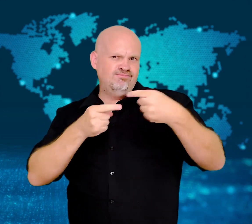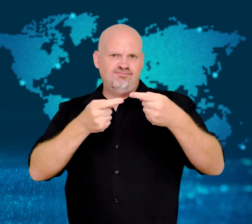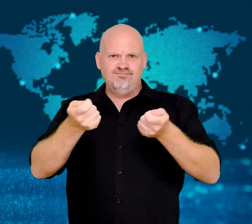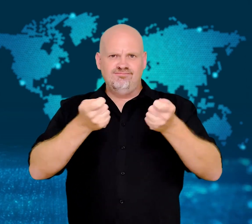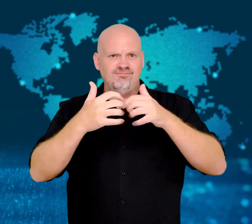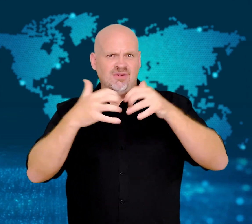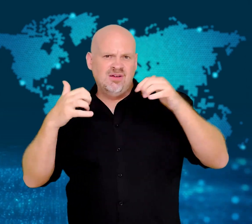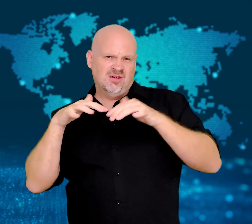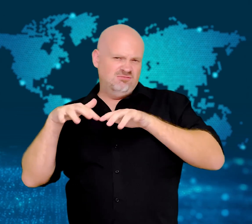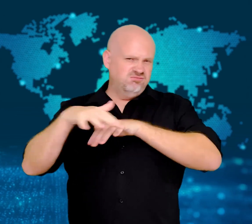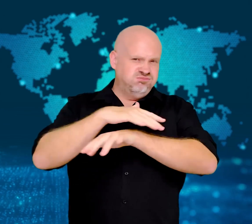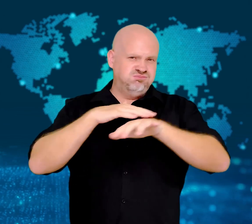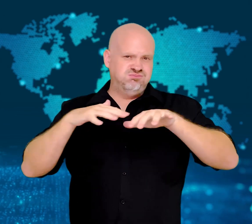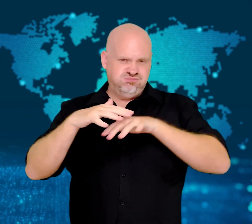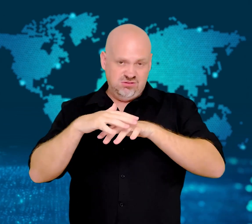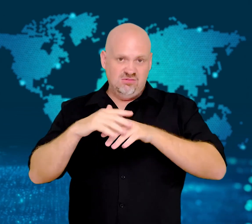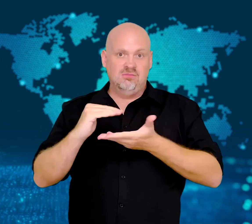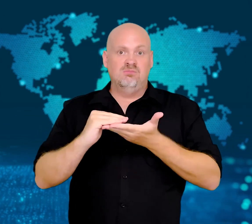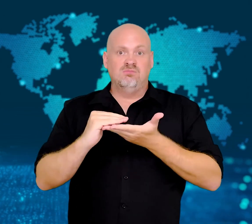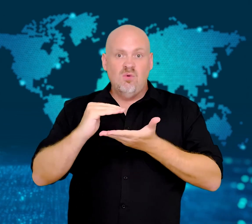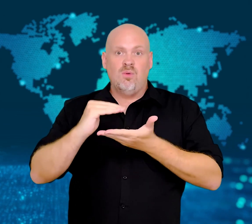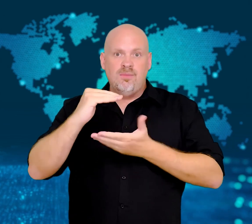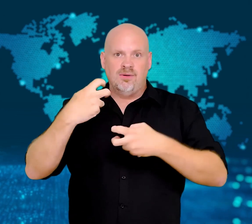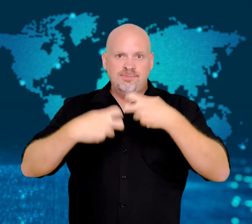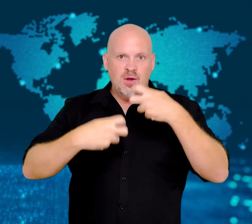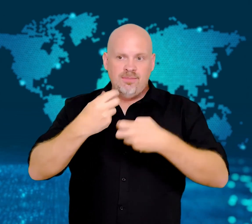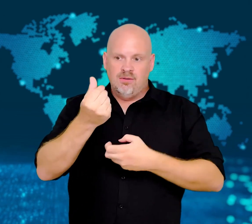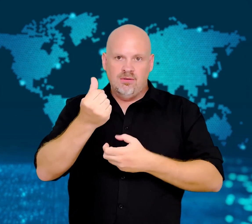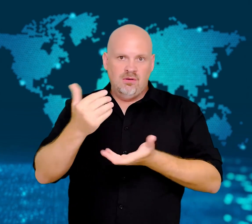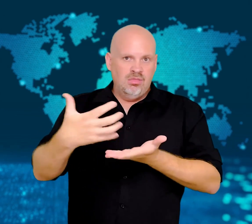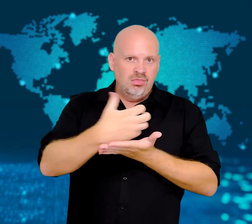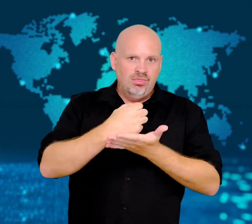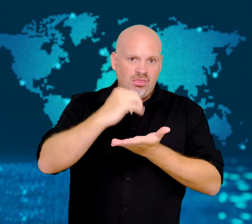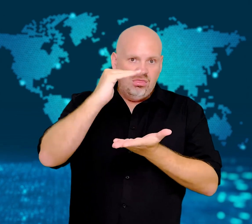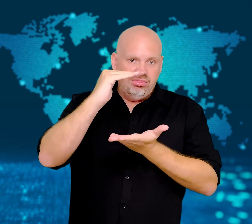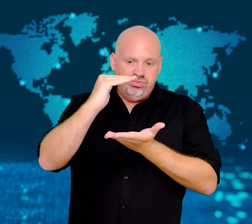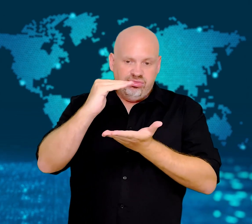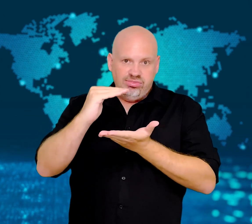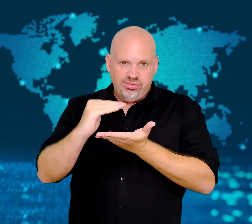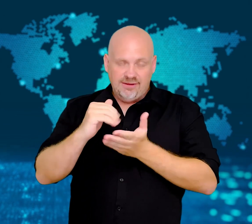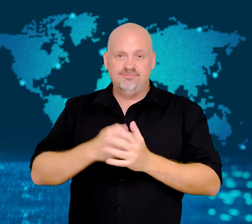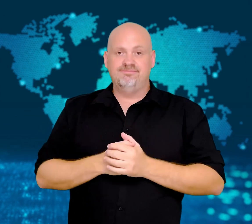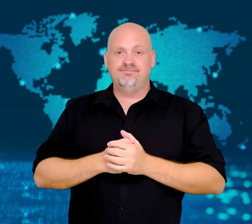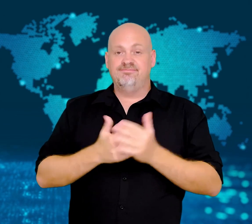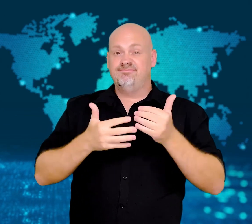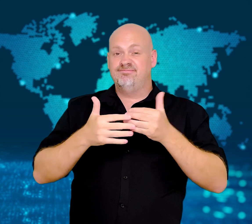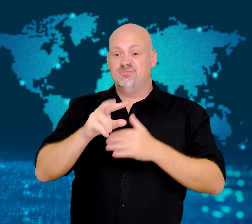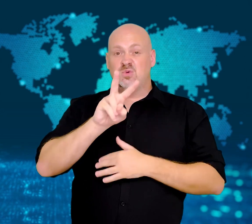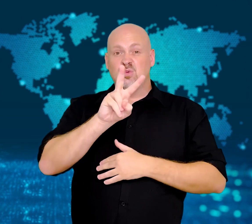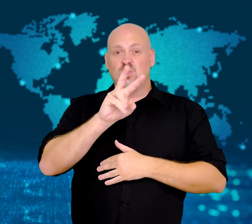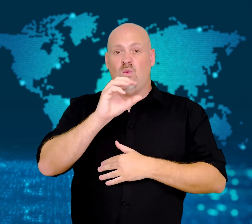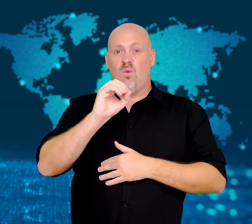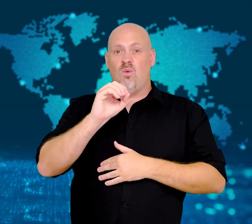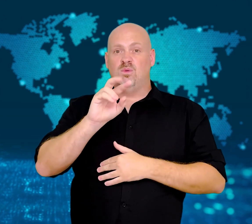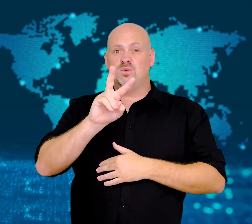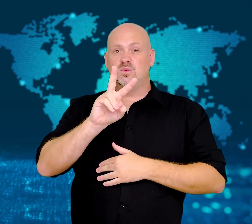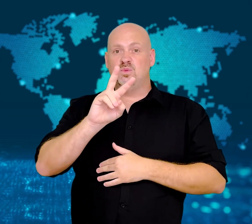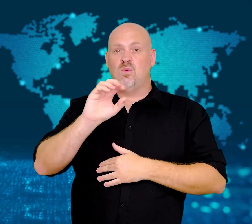The Jumbo Floating Restaurant was later closed in 2020